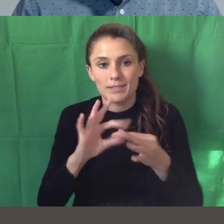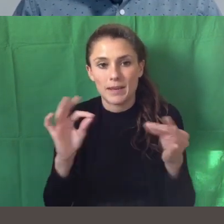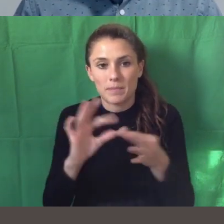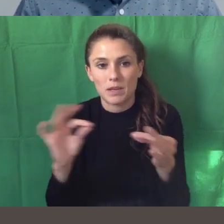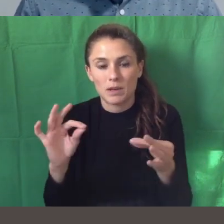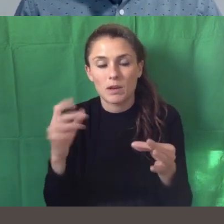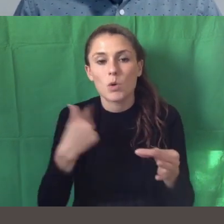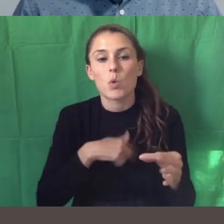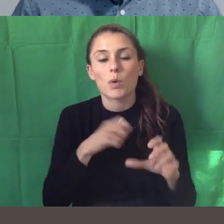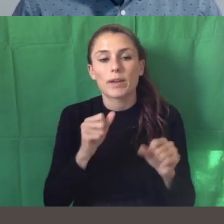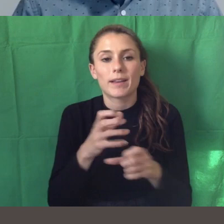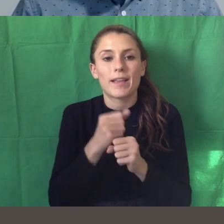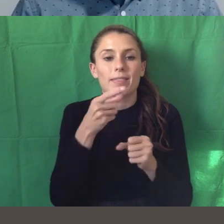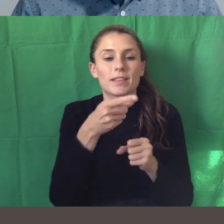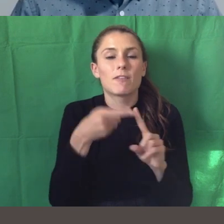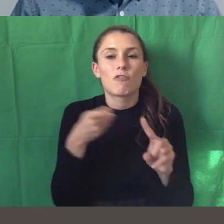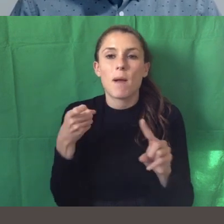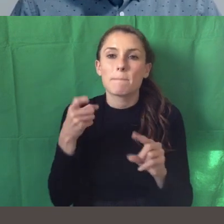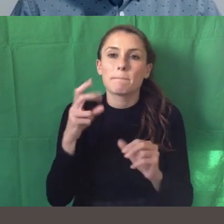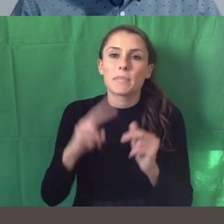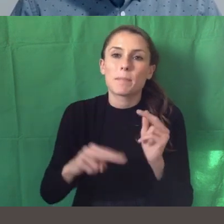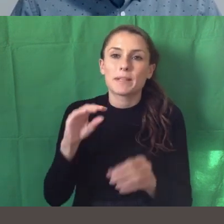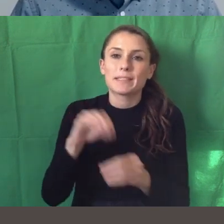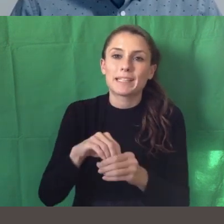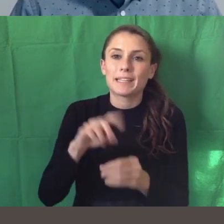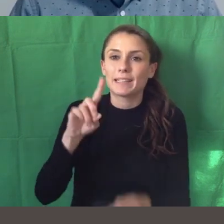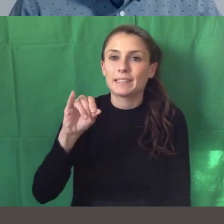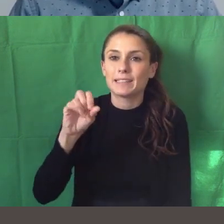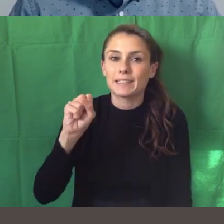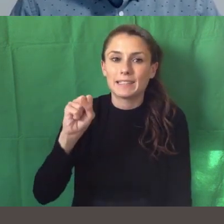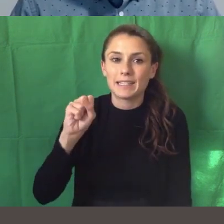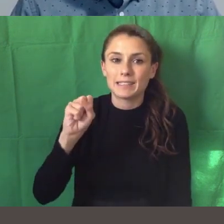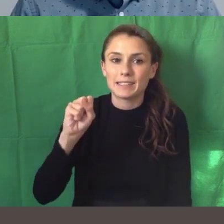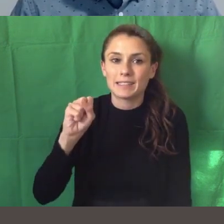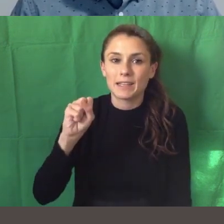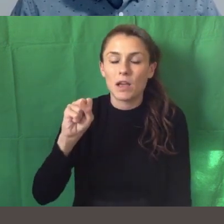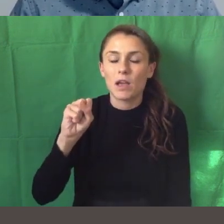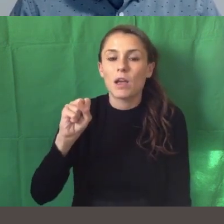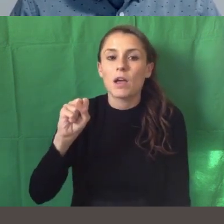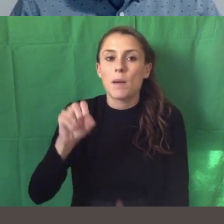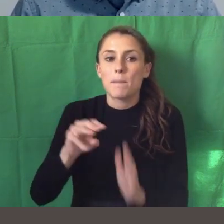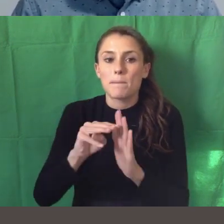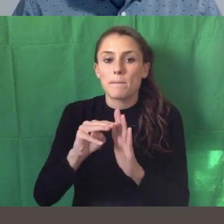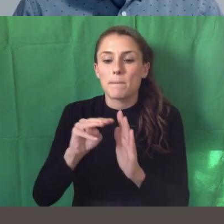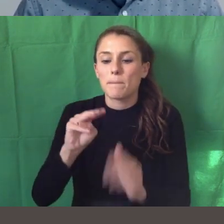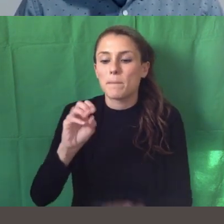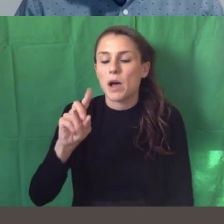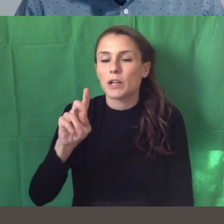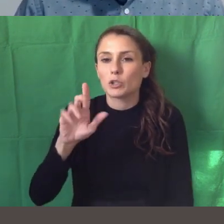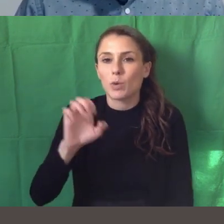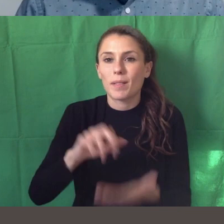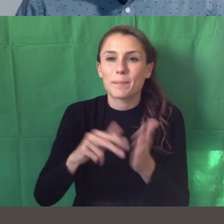We can get this output from the built-in dis module, which stands for disassembly.